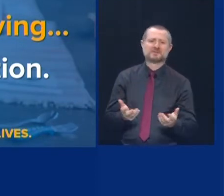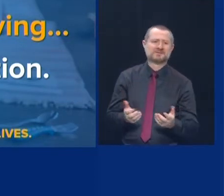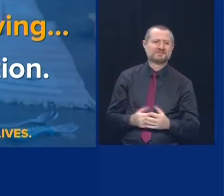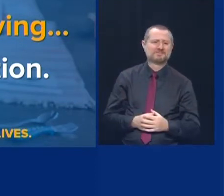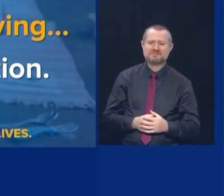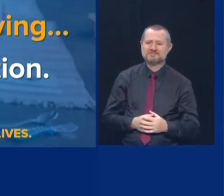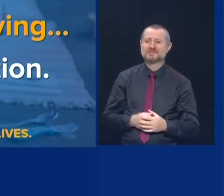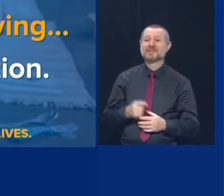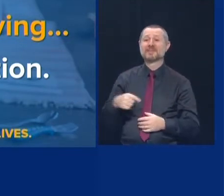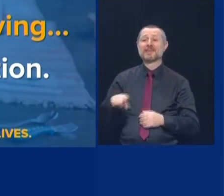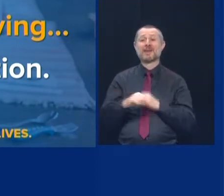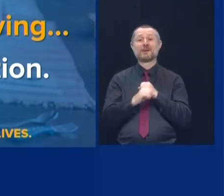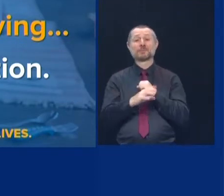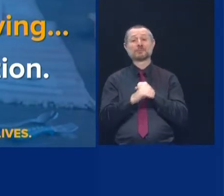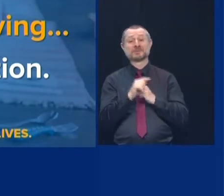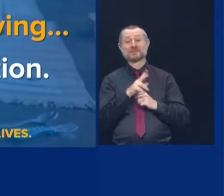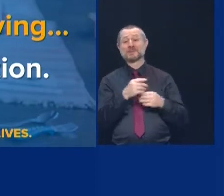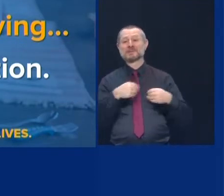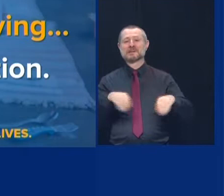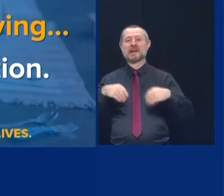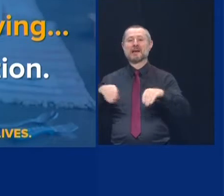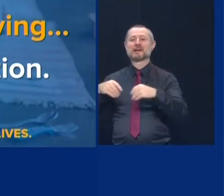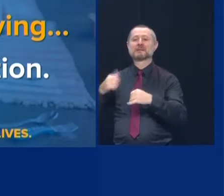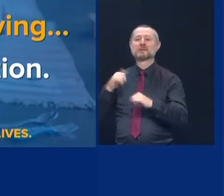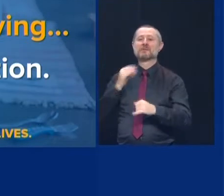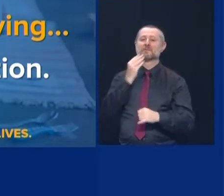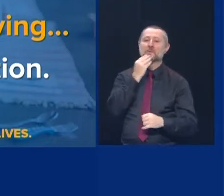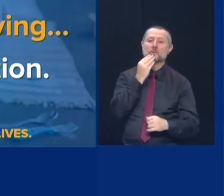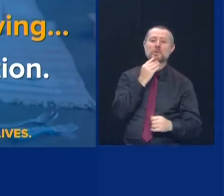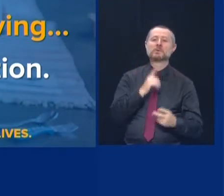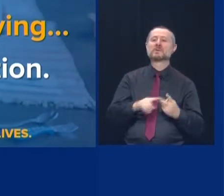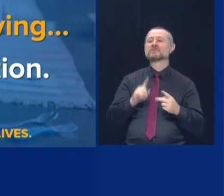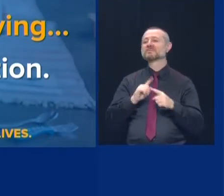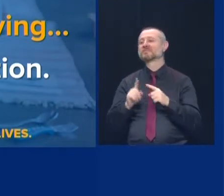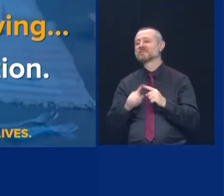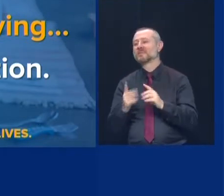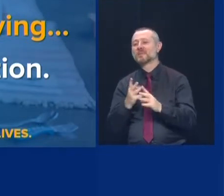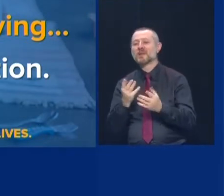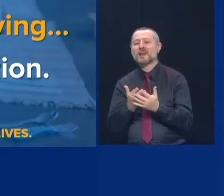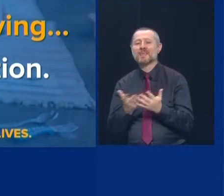TO DO WITH WHAT THIS THANKSGIVING SHOULD BE.